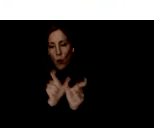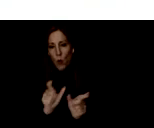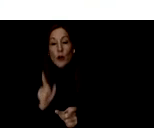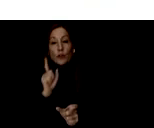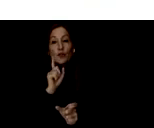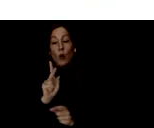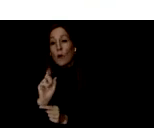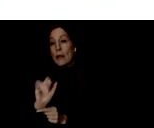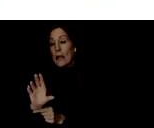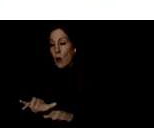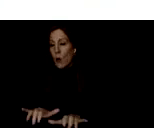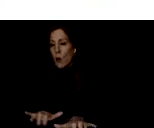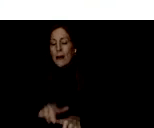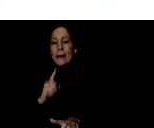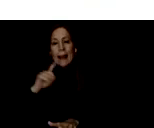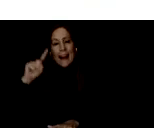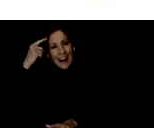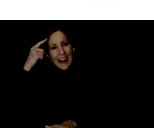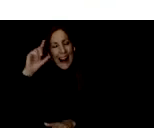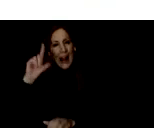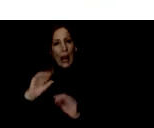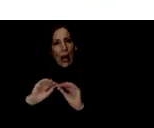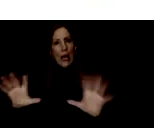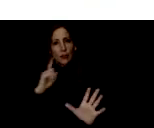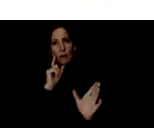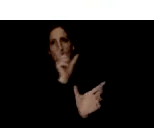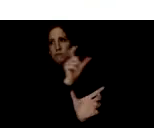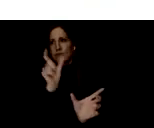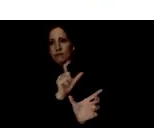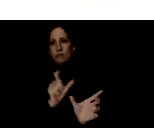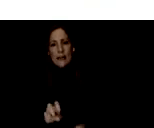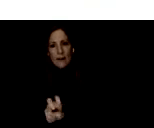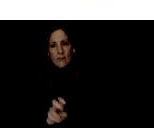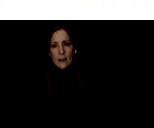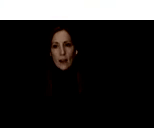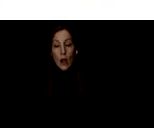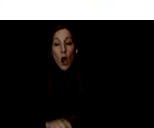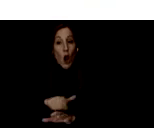logically navigate through the site content. Long pages with lots of content should be broken up